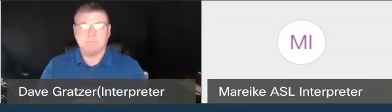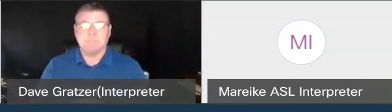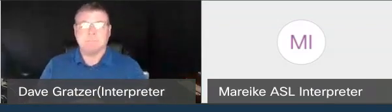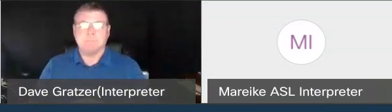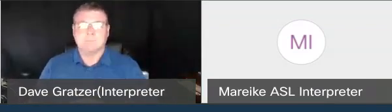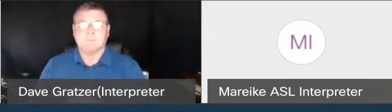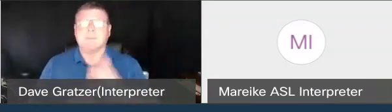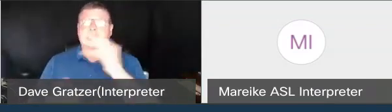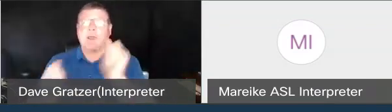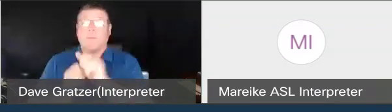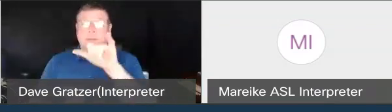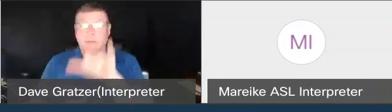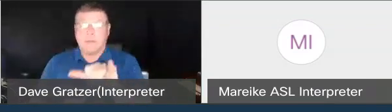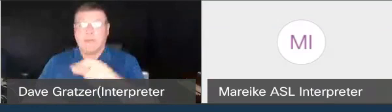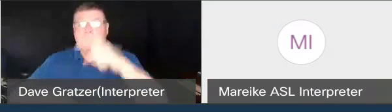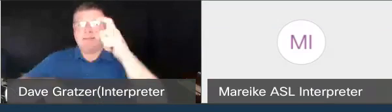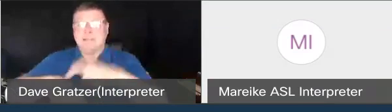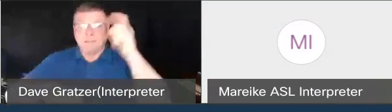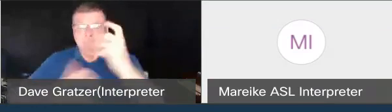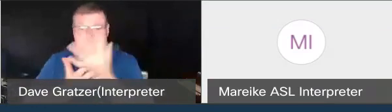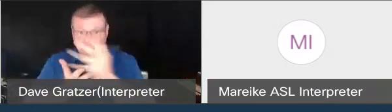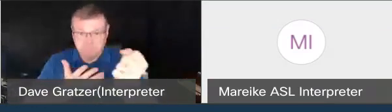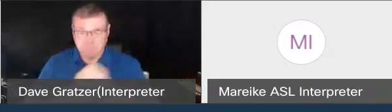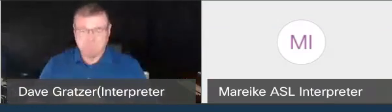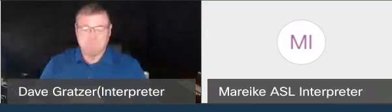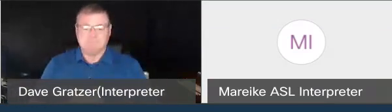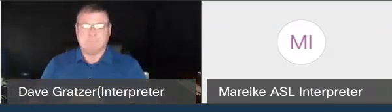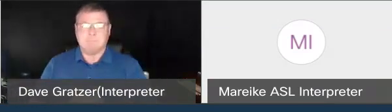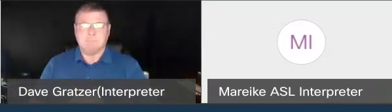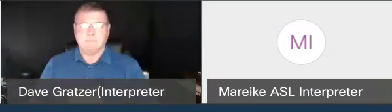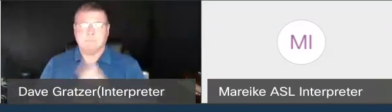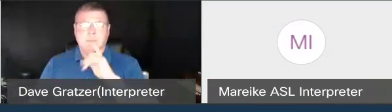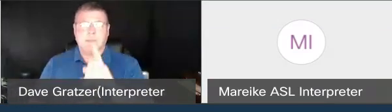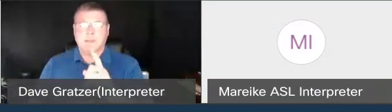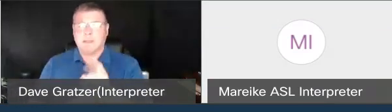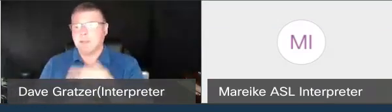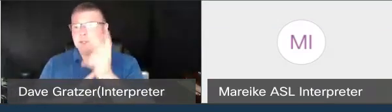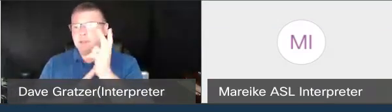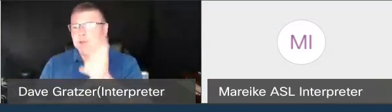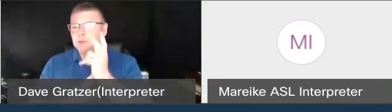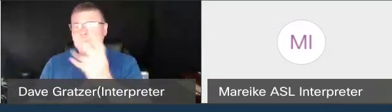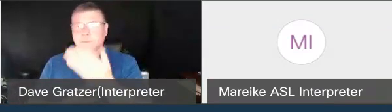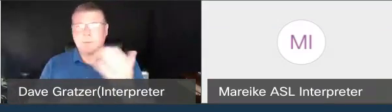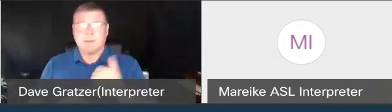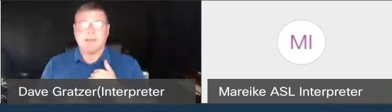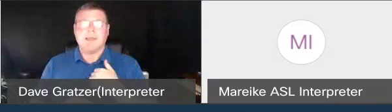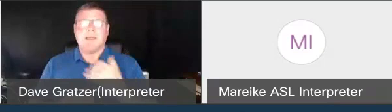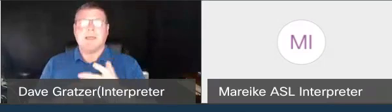Ihara: And with that, we are coming to the end of our event. There's just a couple, uh, last items I've gotta quickly cover.